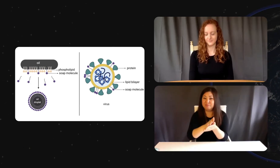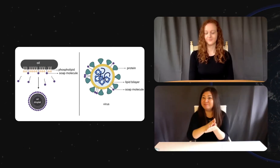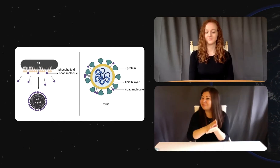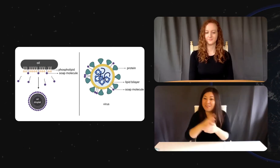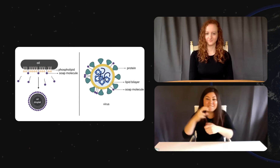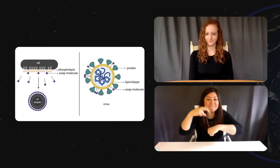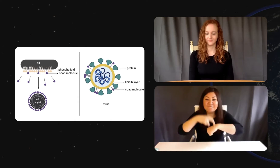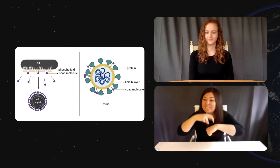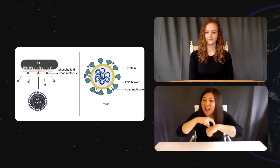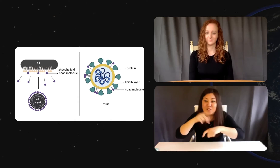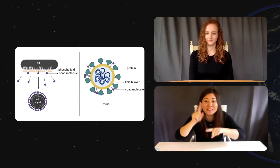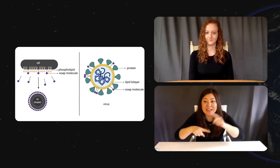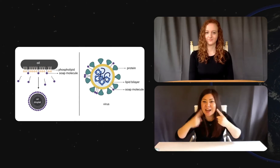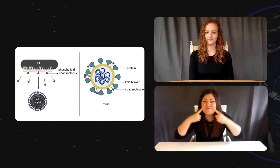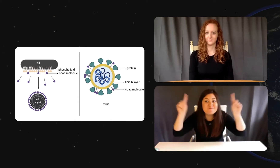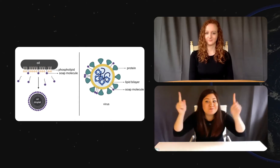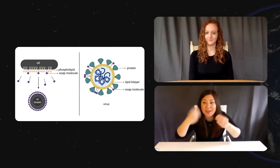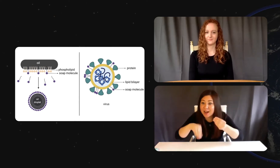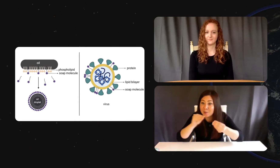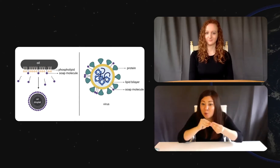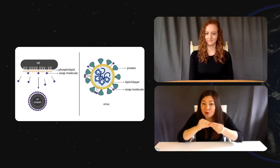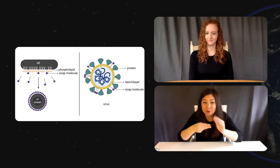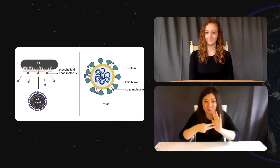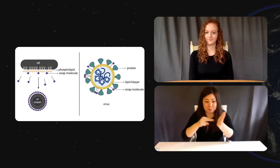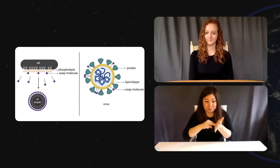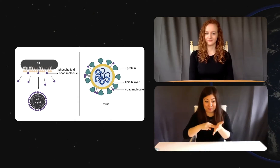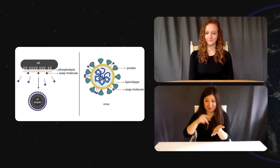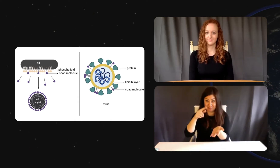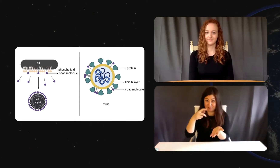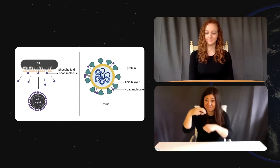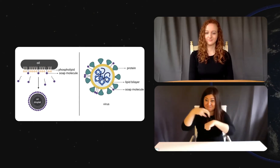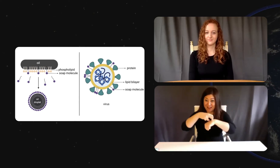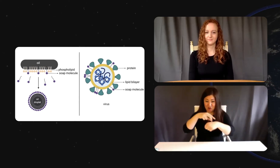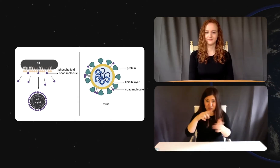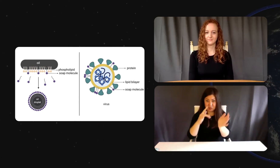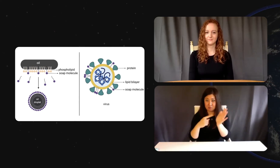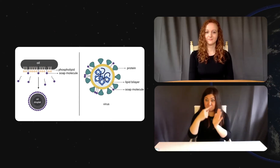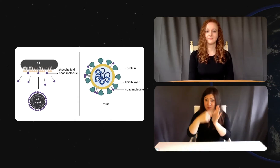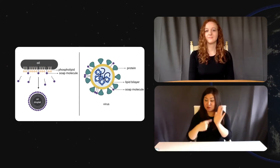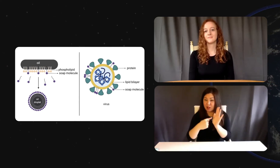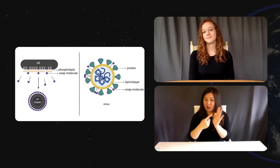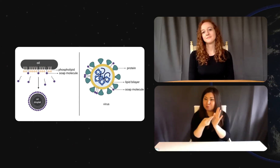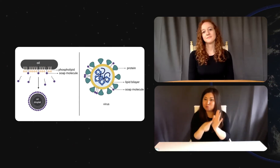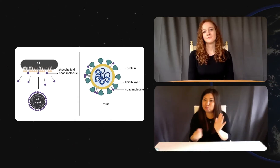That virus gets dispersed, and you wash the virus away. It can't work anymore.